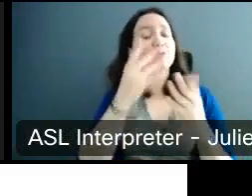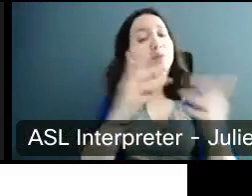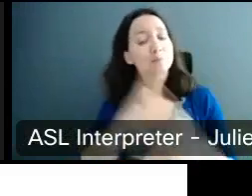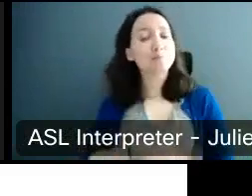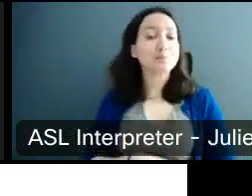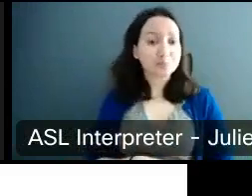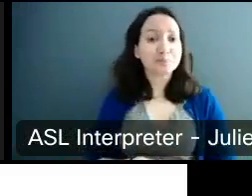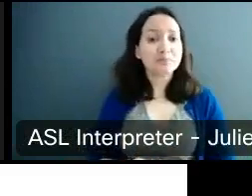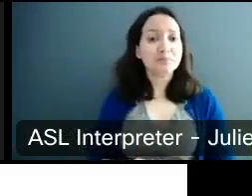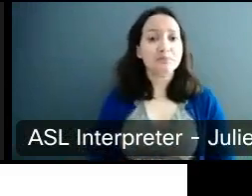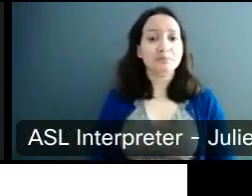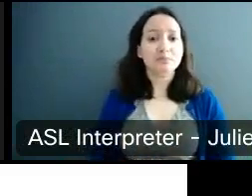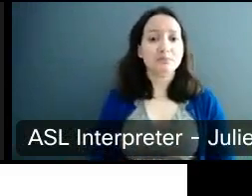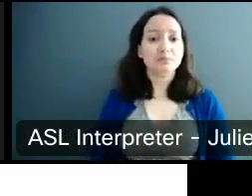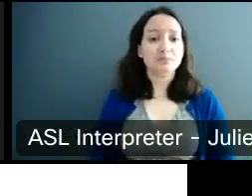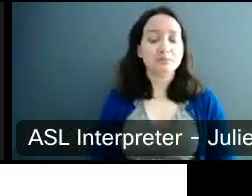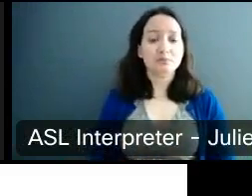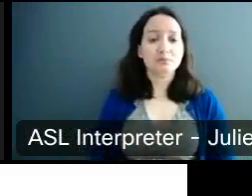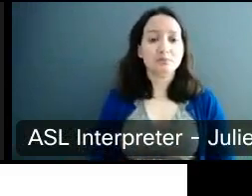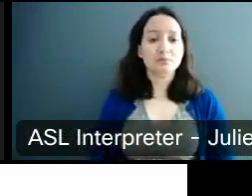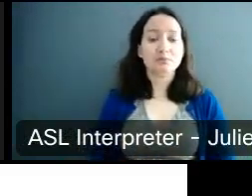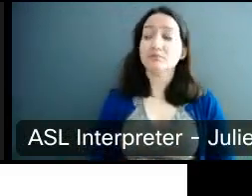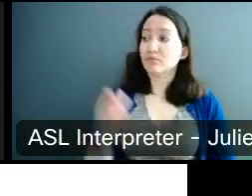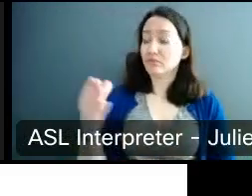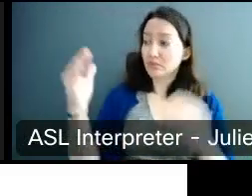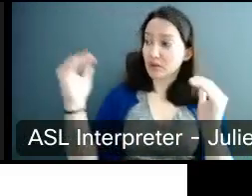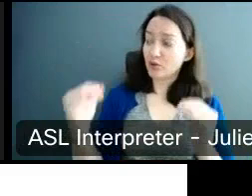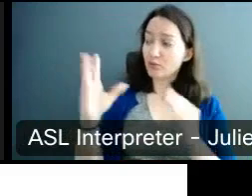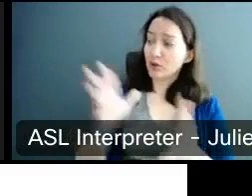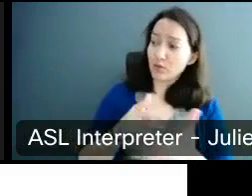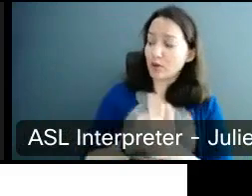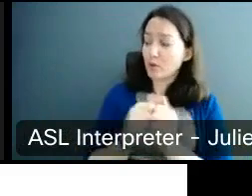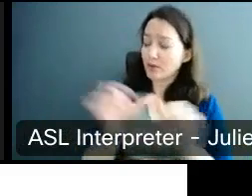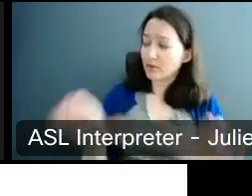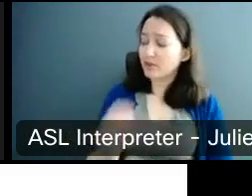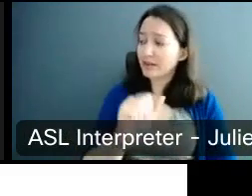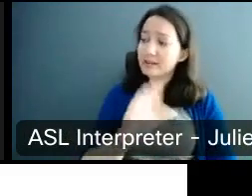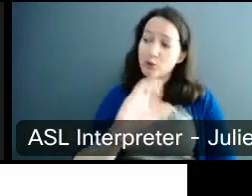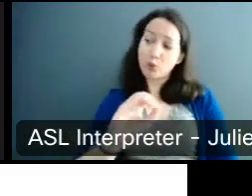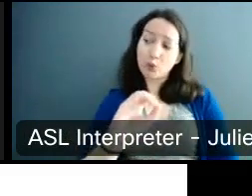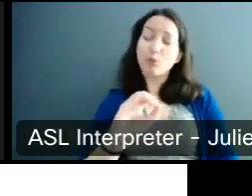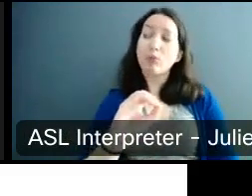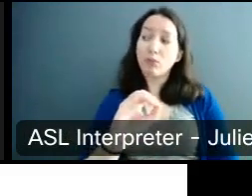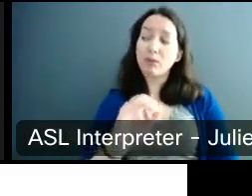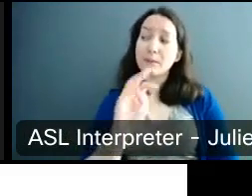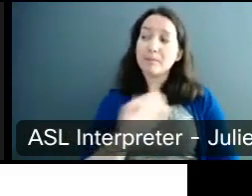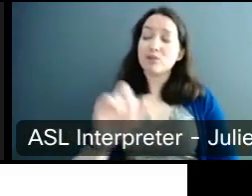Uh, so, uh, we want to go now and provide an update on the activities of the, uh.